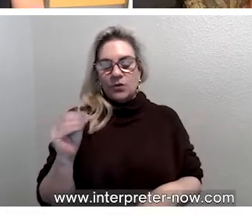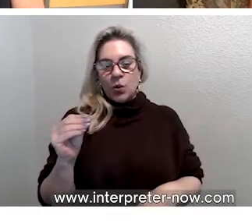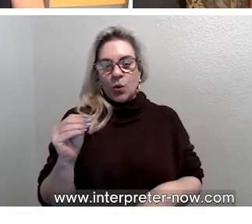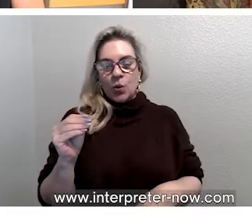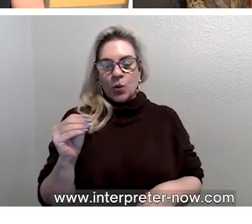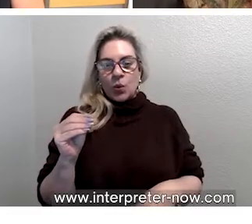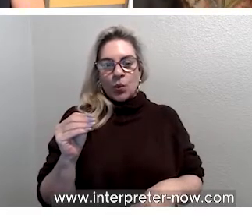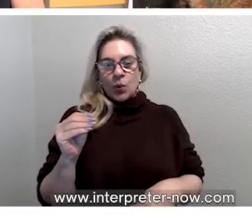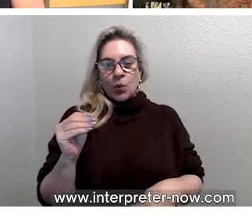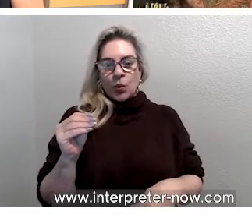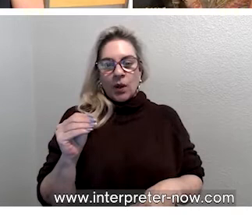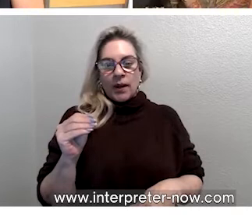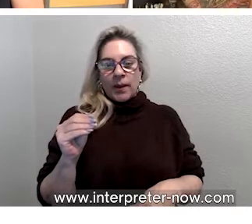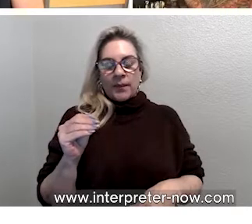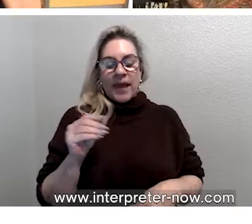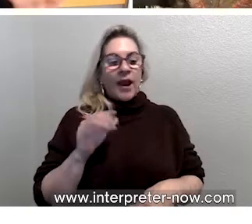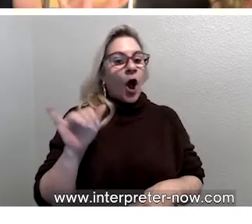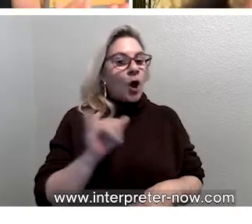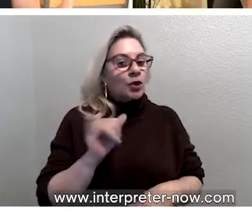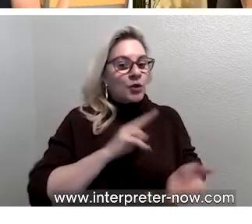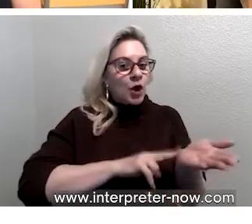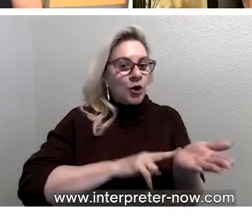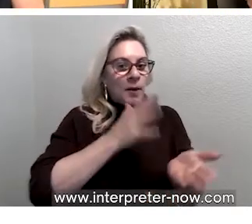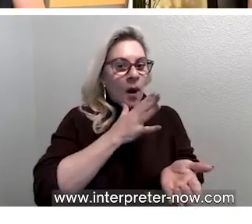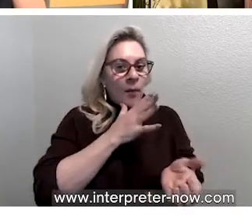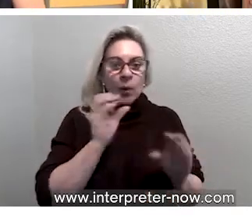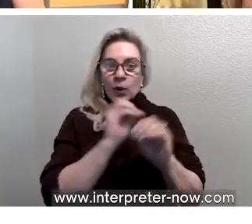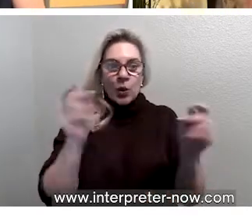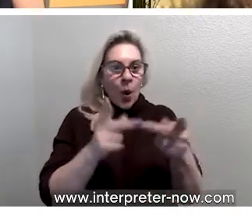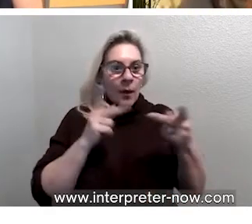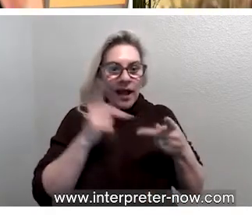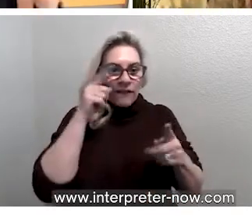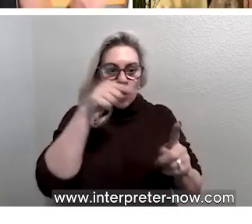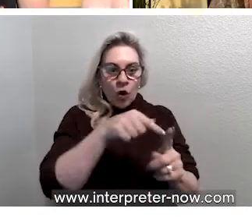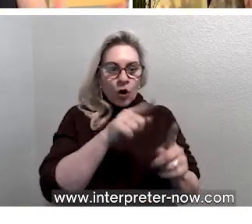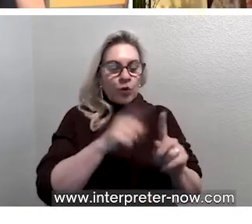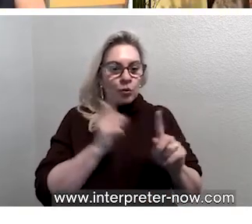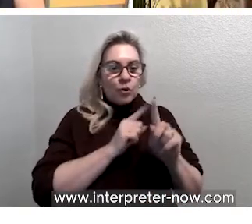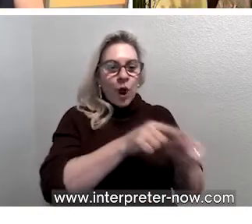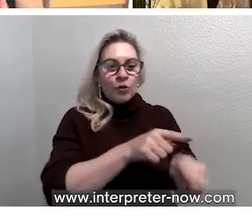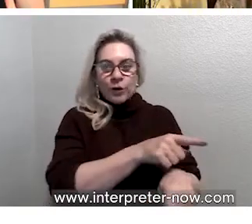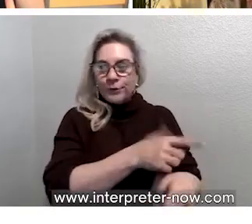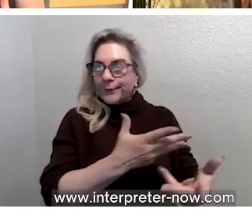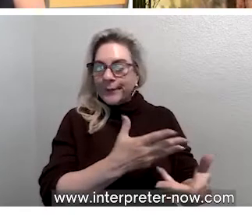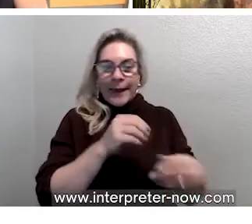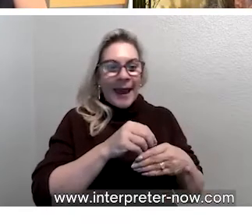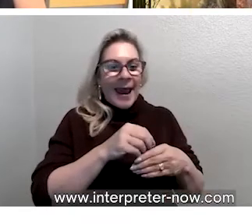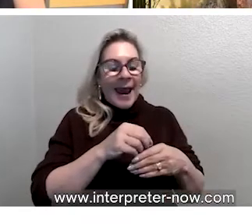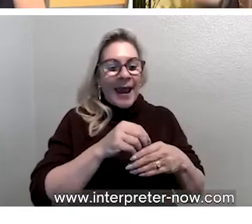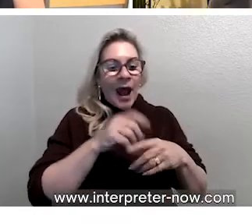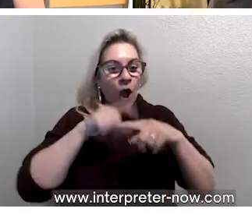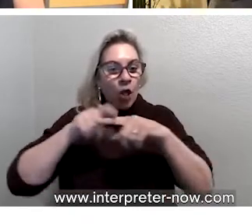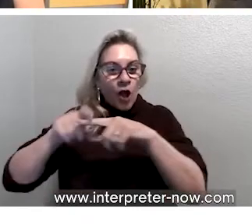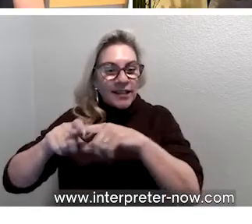There was no space for her either to pump, so she was pumping in the broom closet.